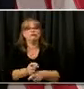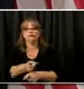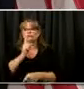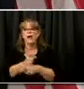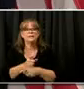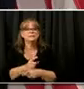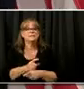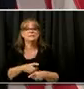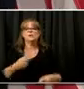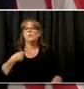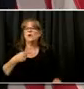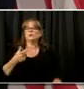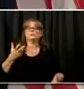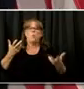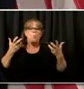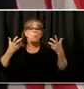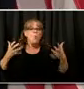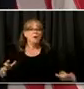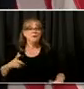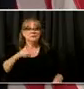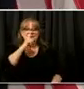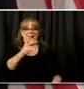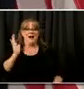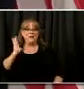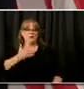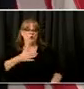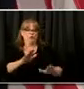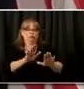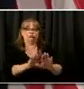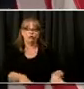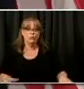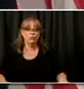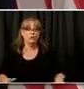be a victim of this global pandemic with that we'll open up the questions